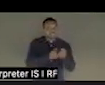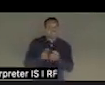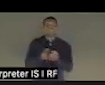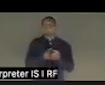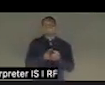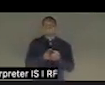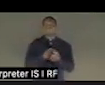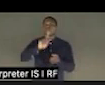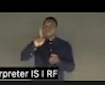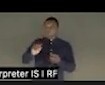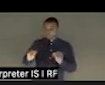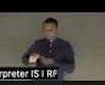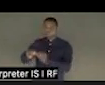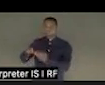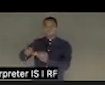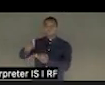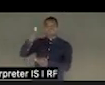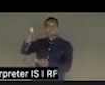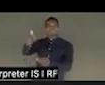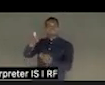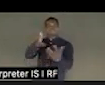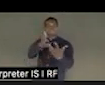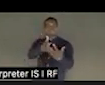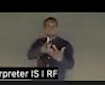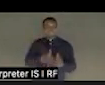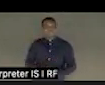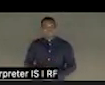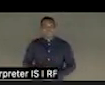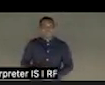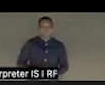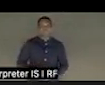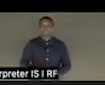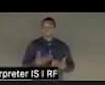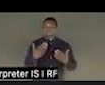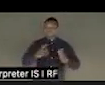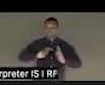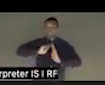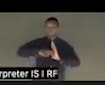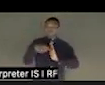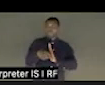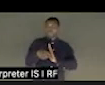We are going to collect the best practices out there. So instead of just complaining over what